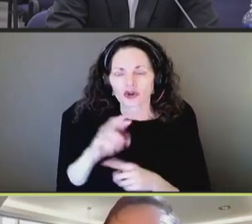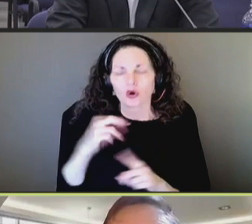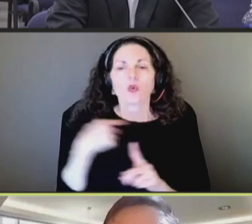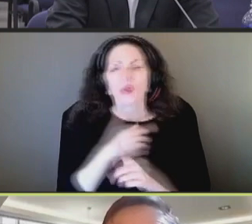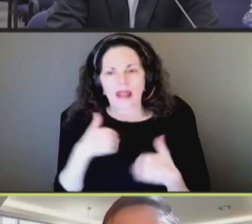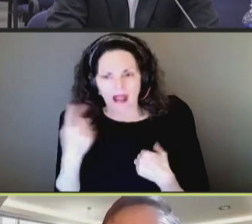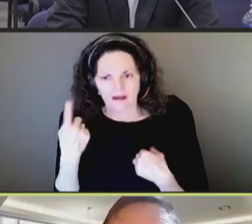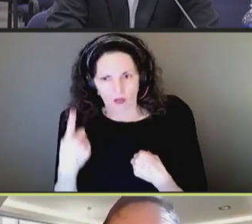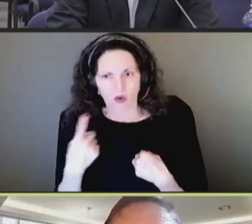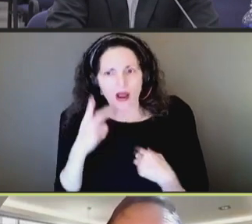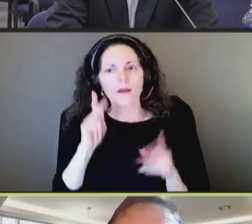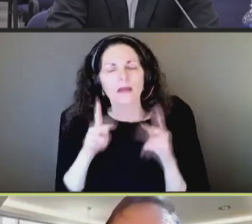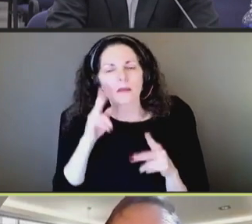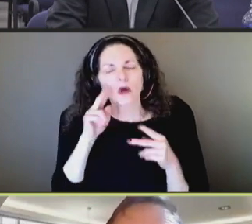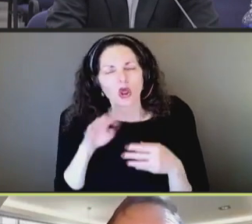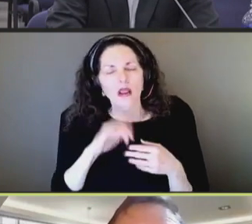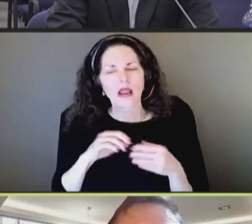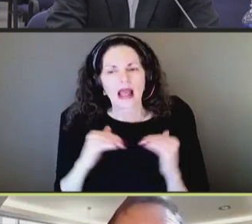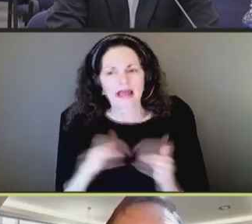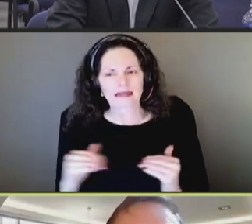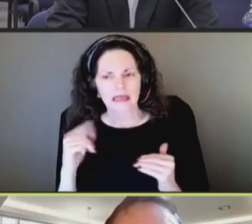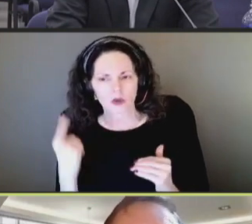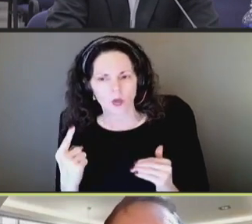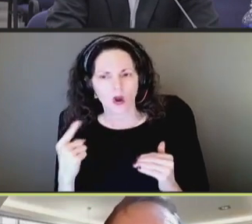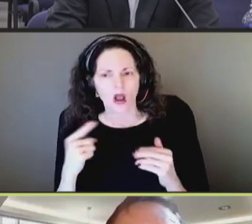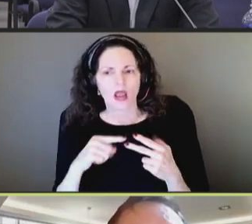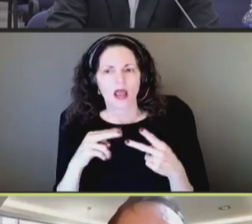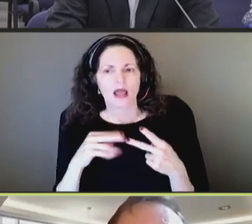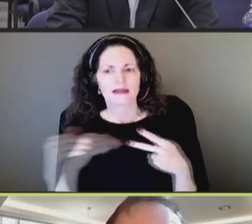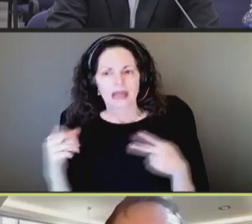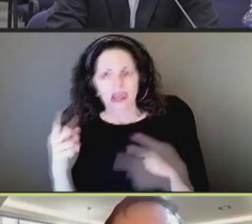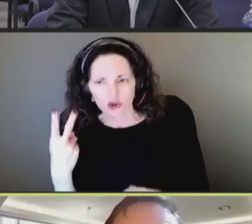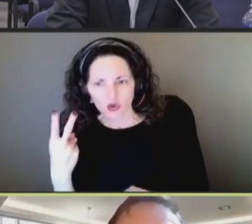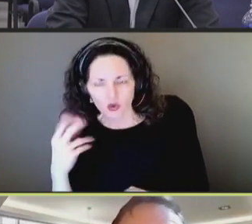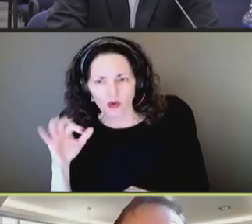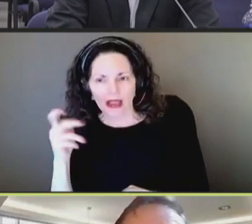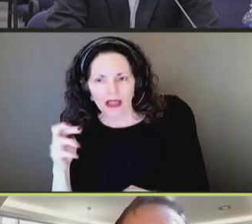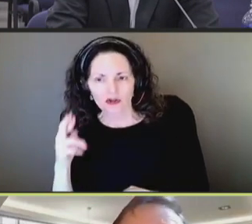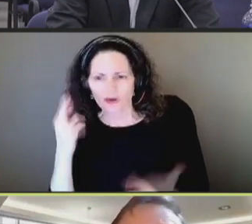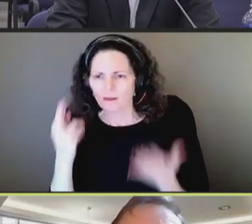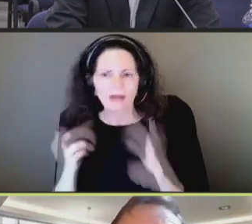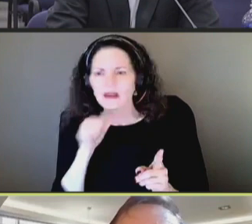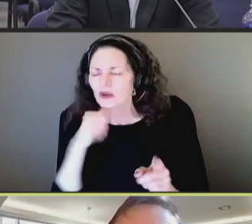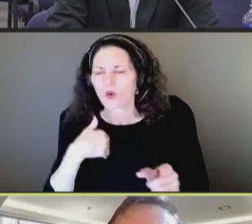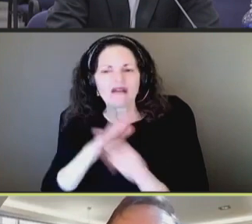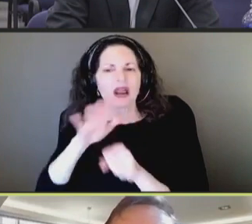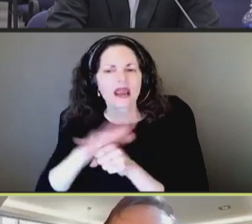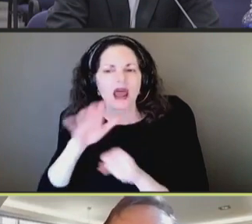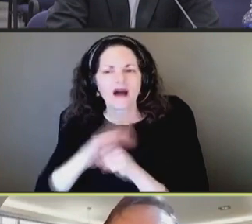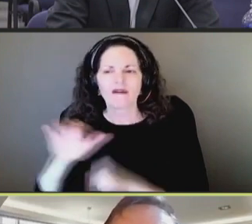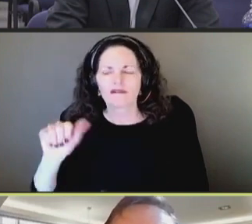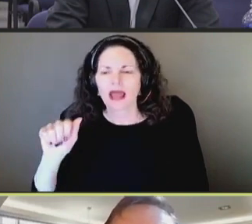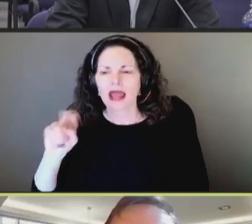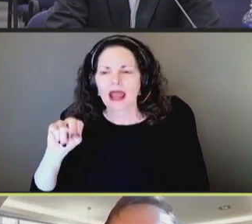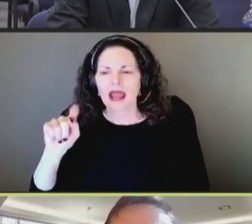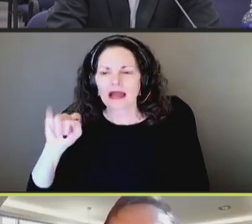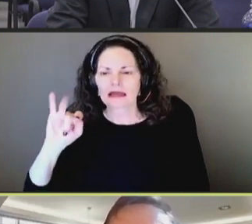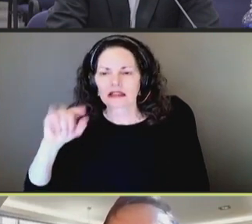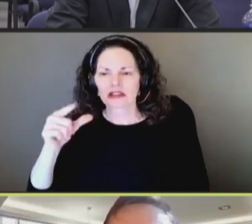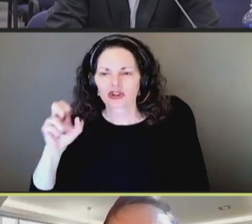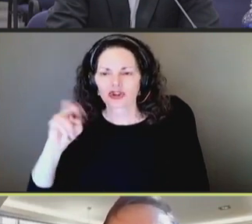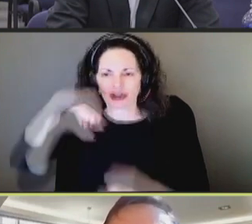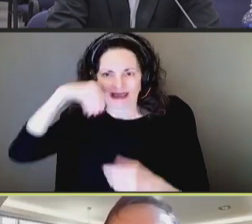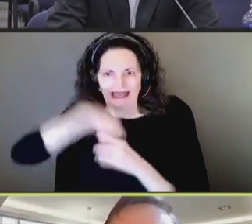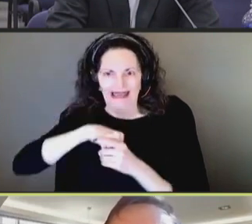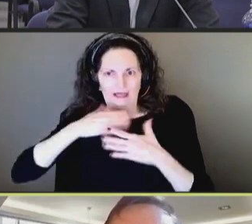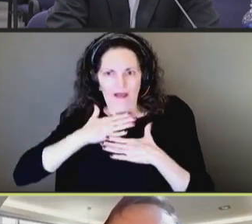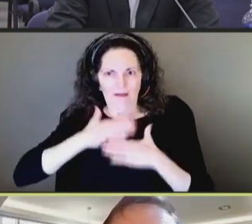stage two cancers that may not have a reservoir of antigen. Looking to see how long immunity persists